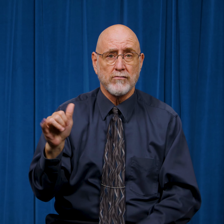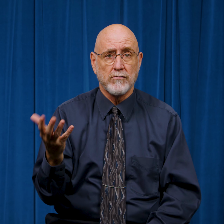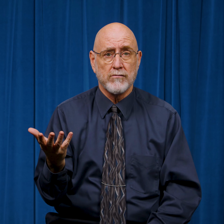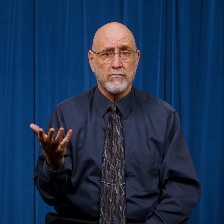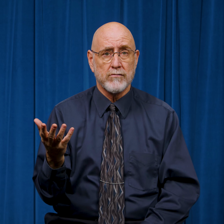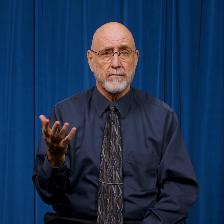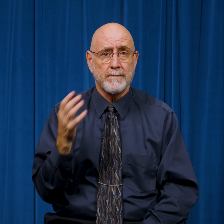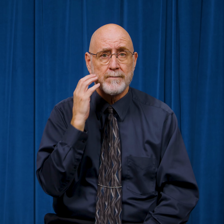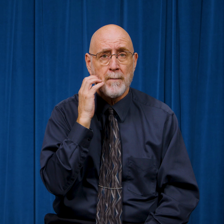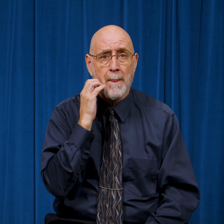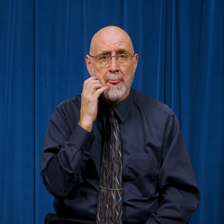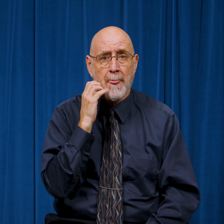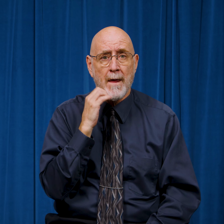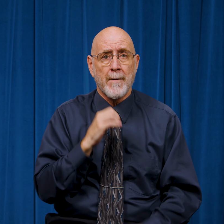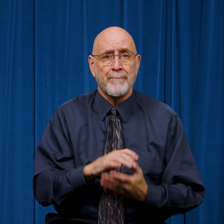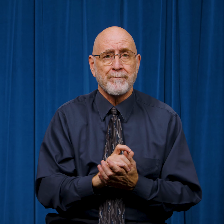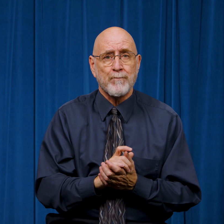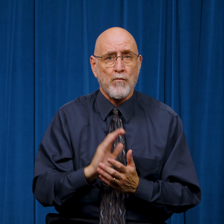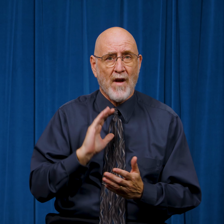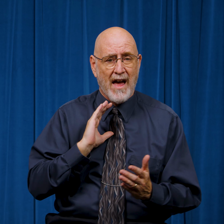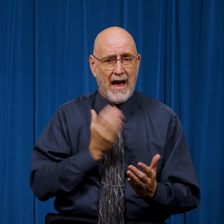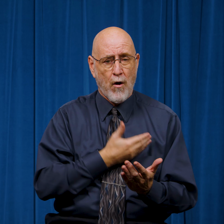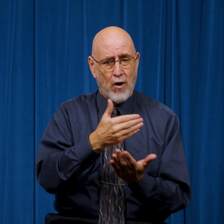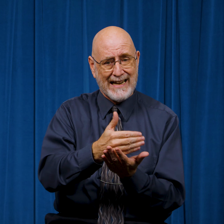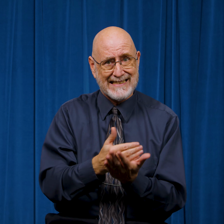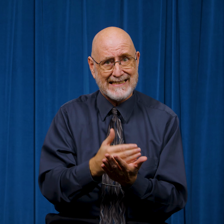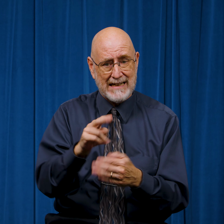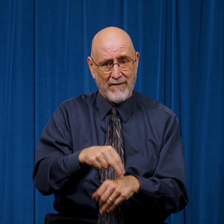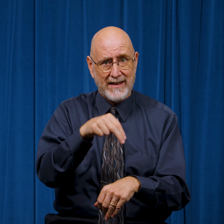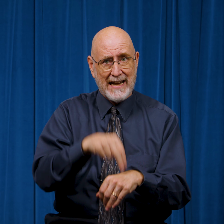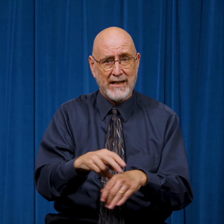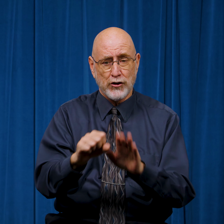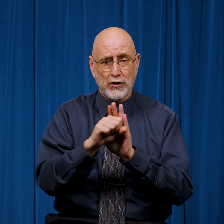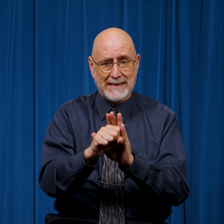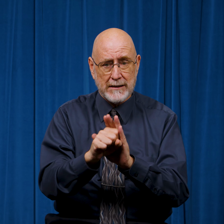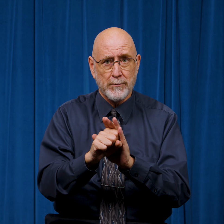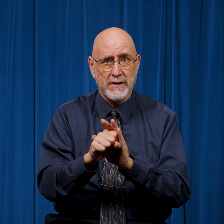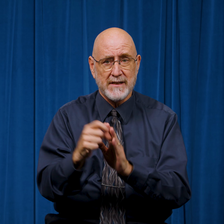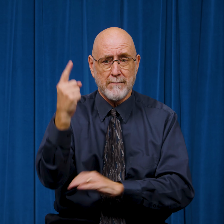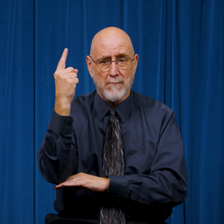As we bring our lesson on the National Symbols and Monuments to a close,